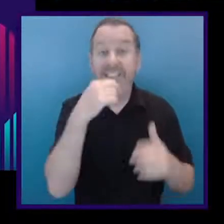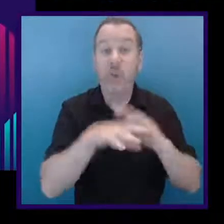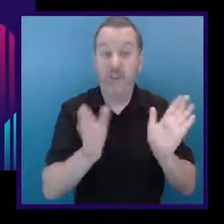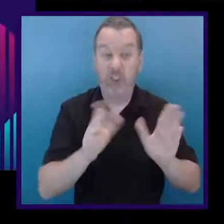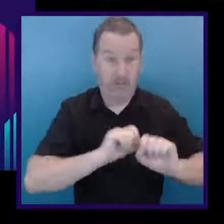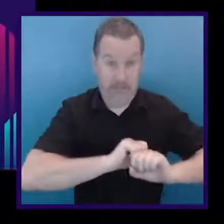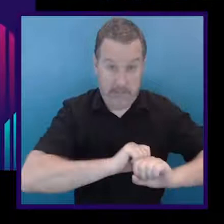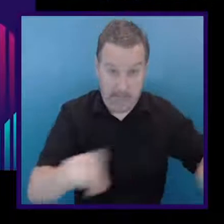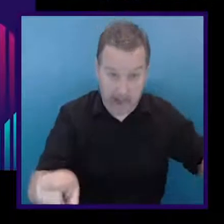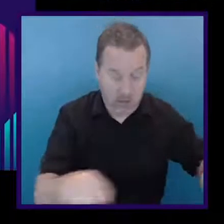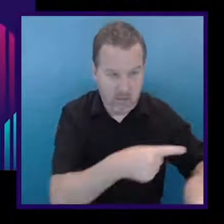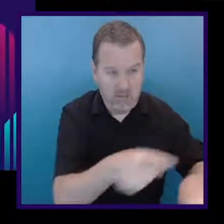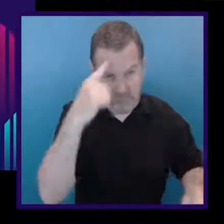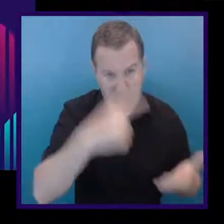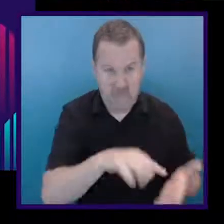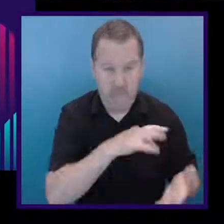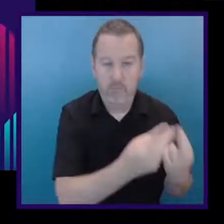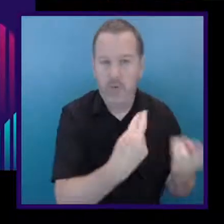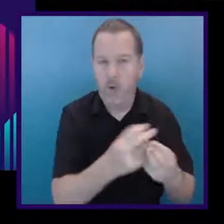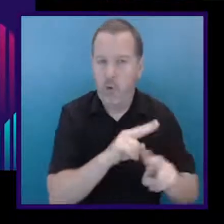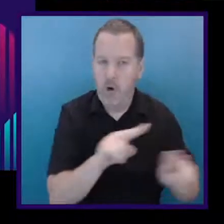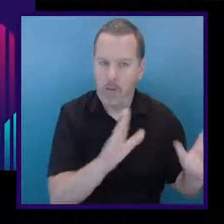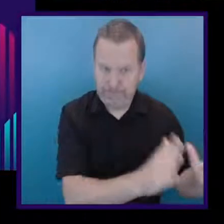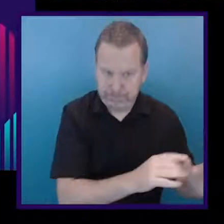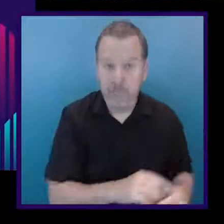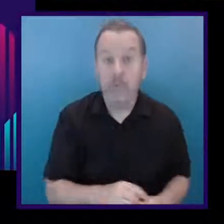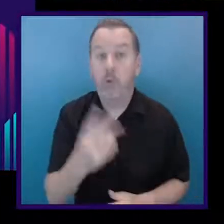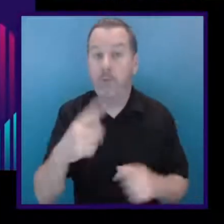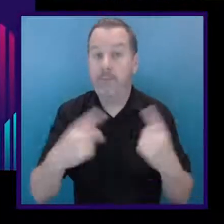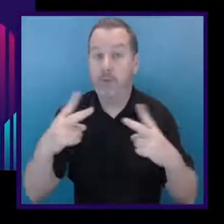In the two teacher surveys, we sent these out to head teachers and all primary schools